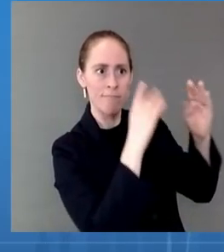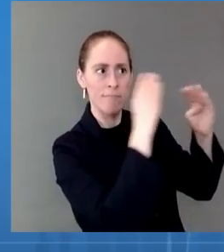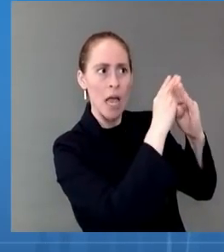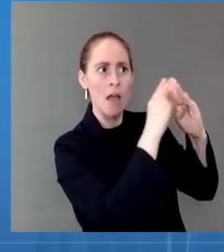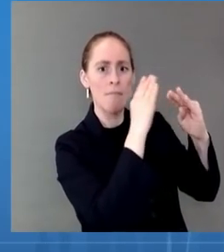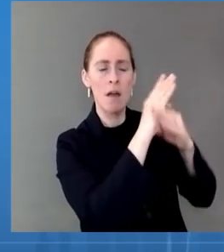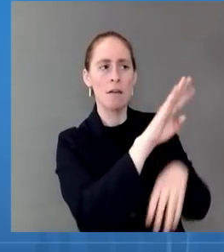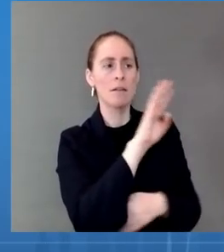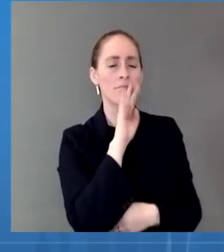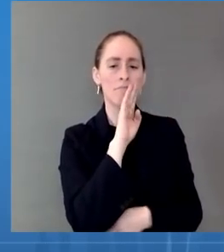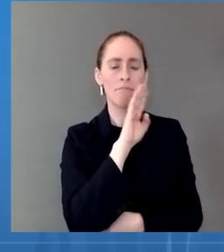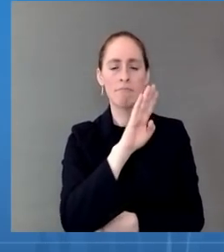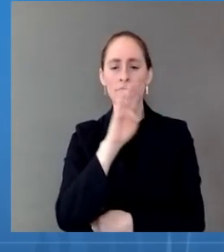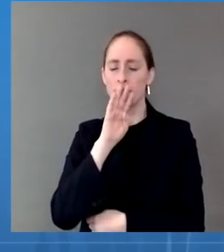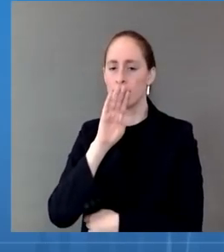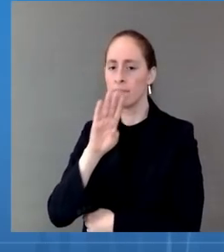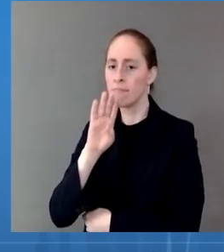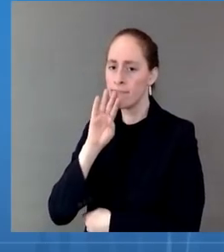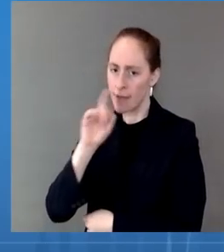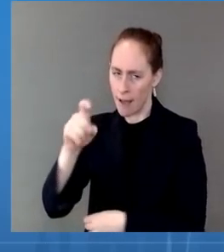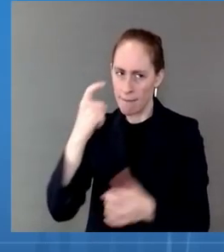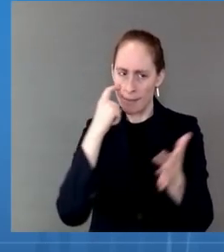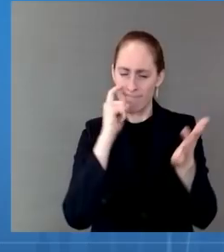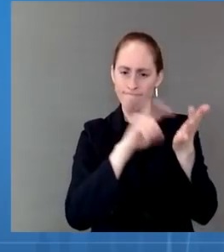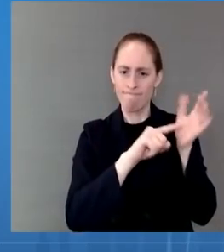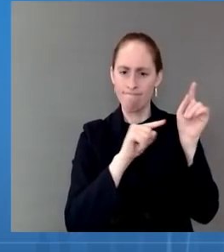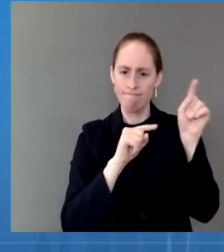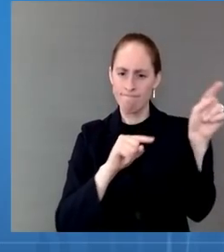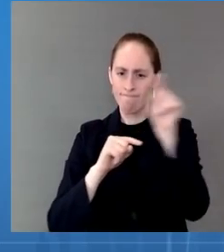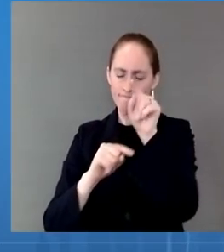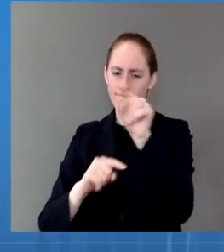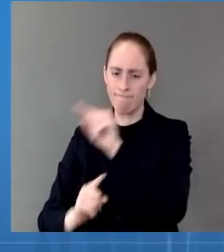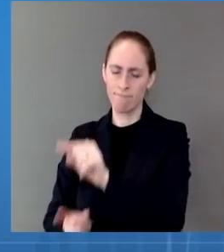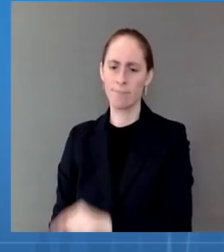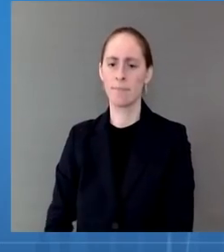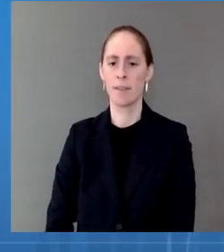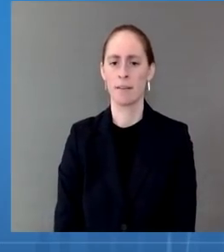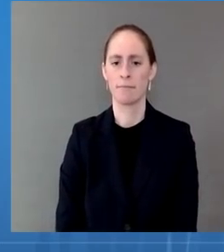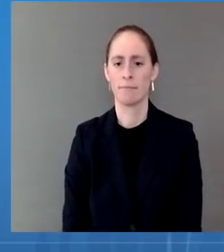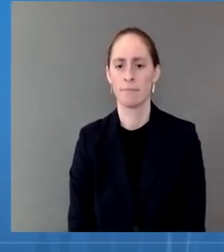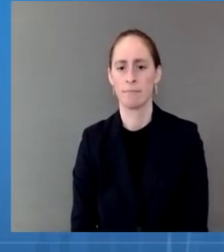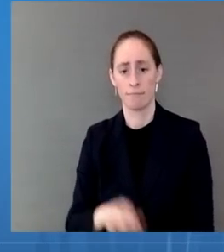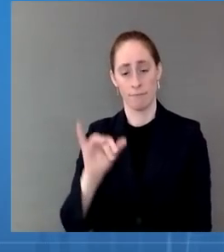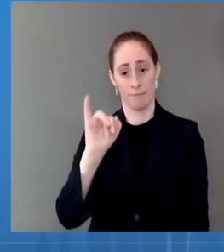require structural buy-in and change. The two of the most important steps that we can take today